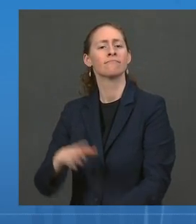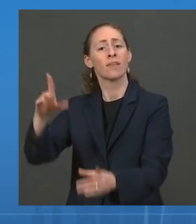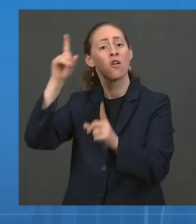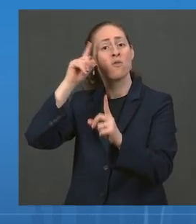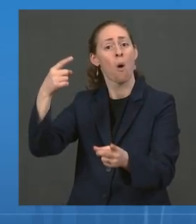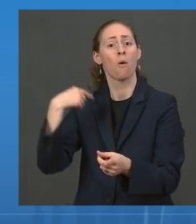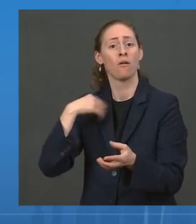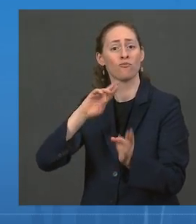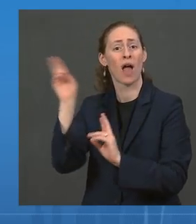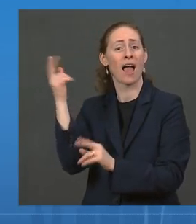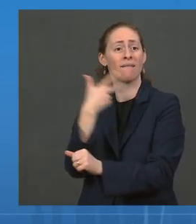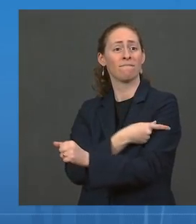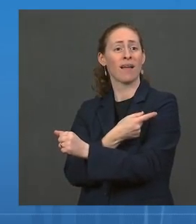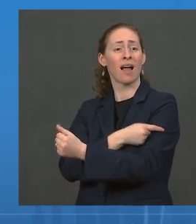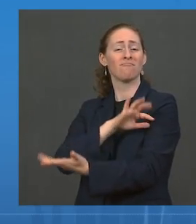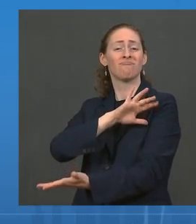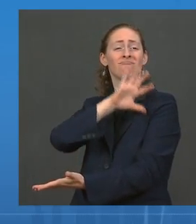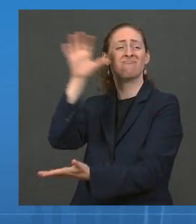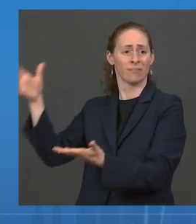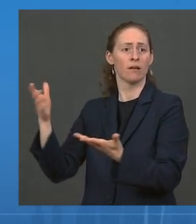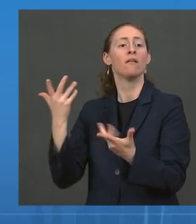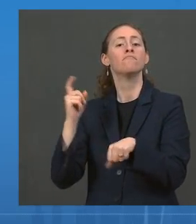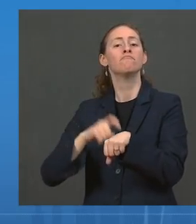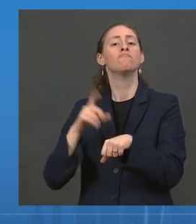with production starting by the second half of 2022.